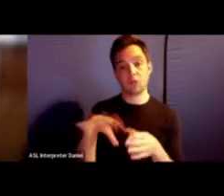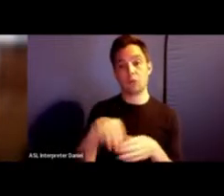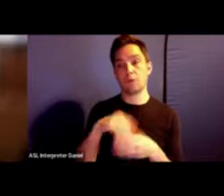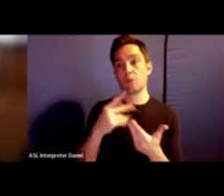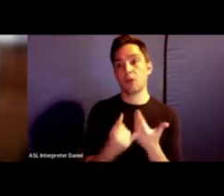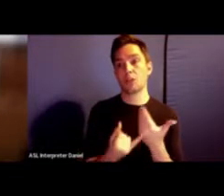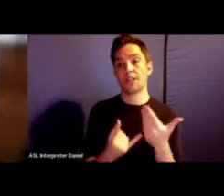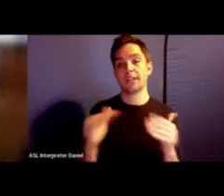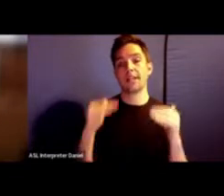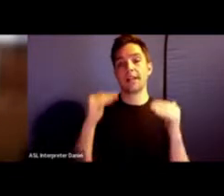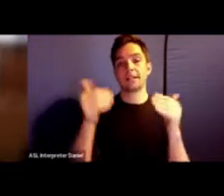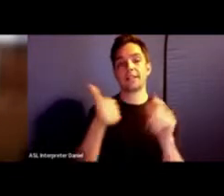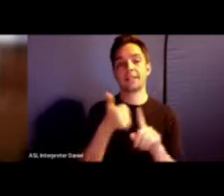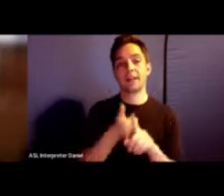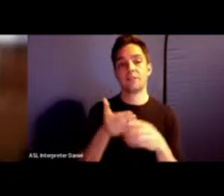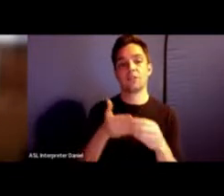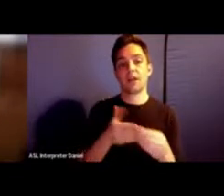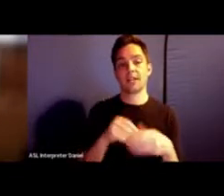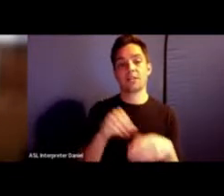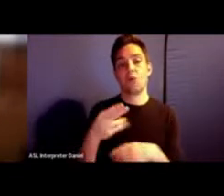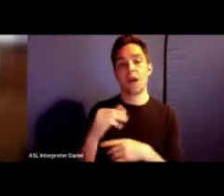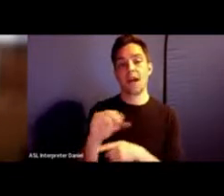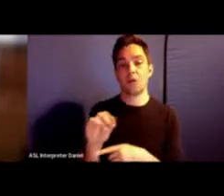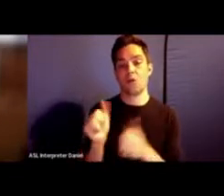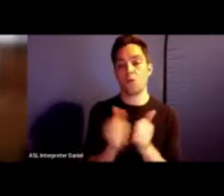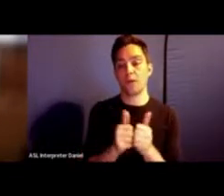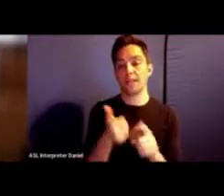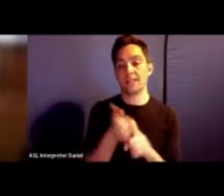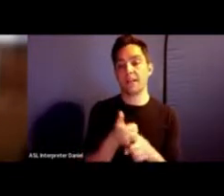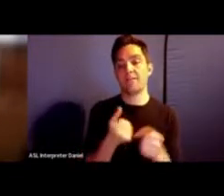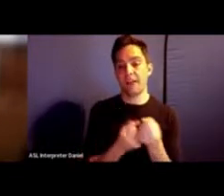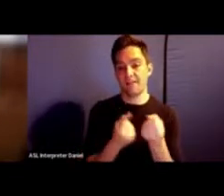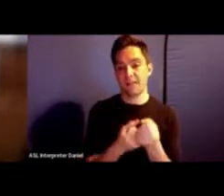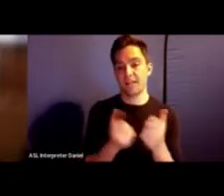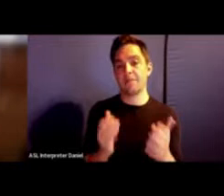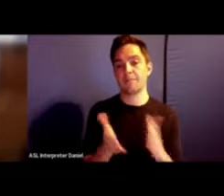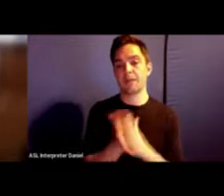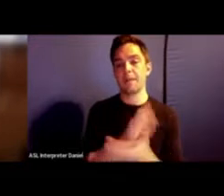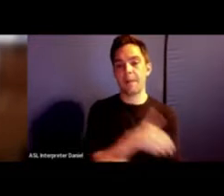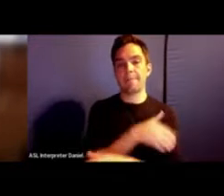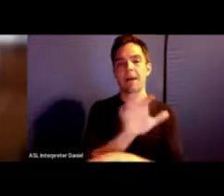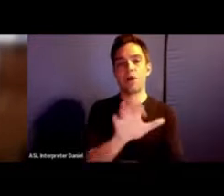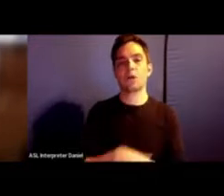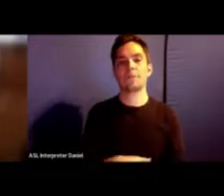Empowered. We are delighted that